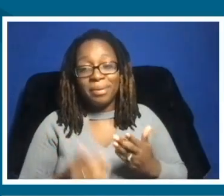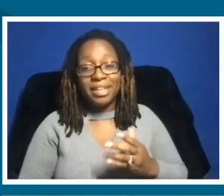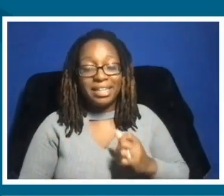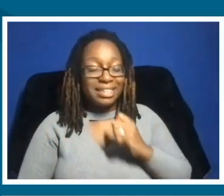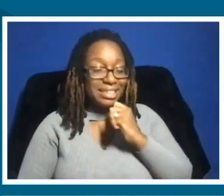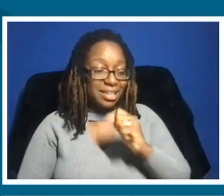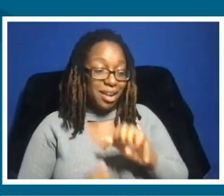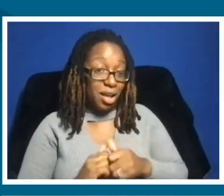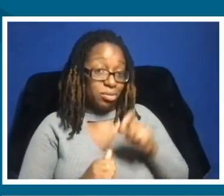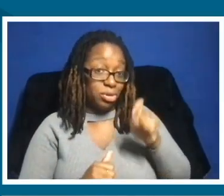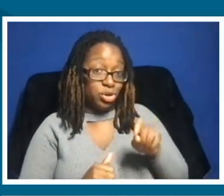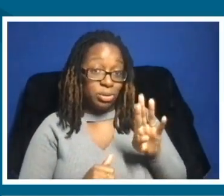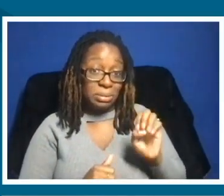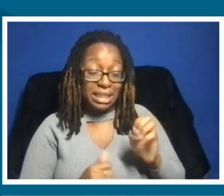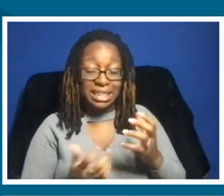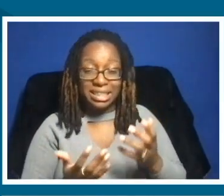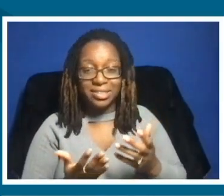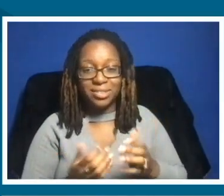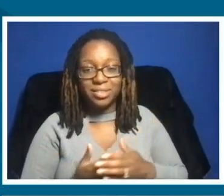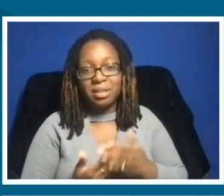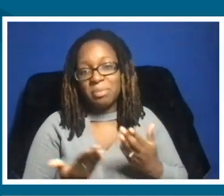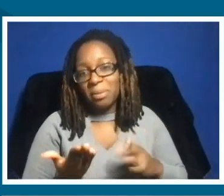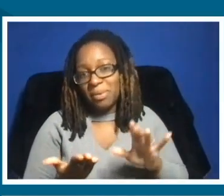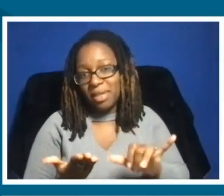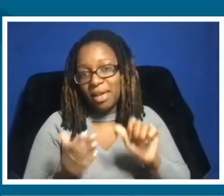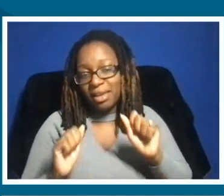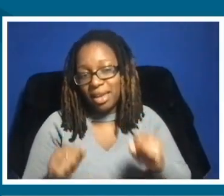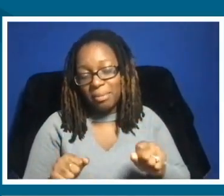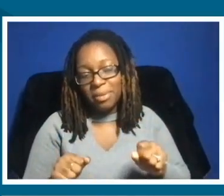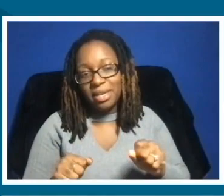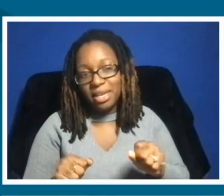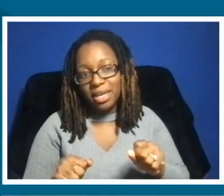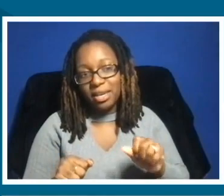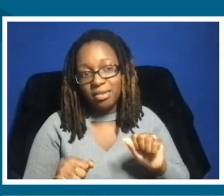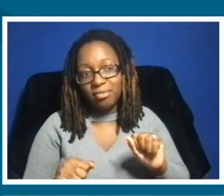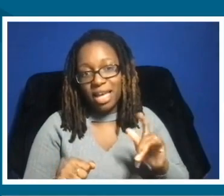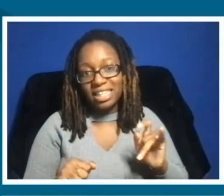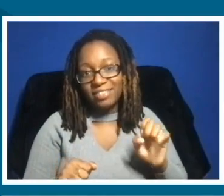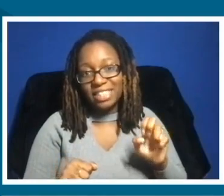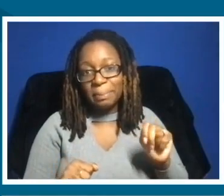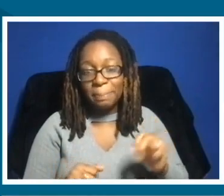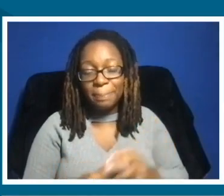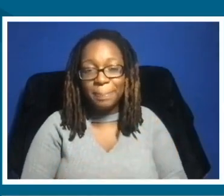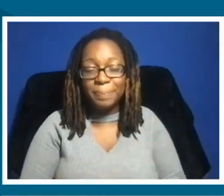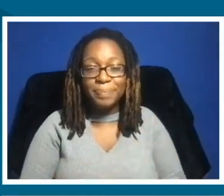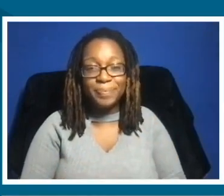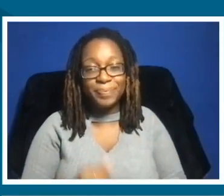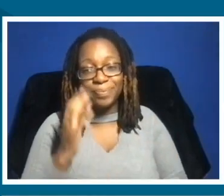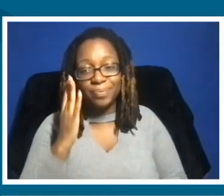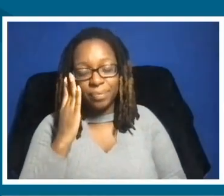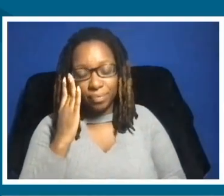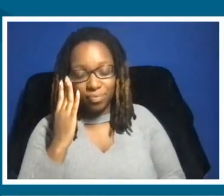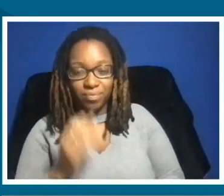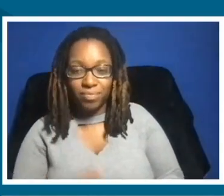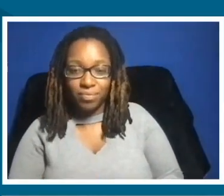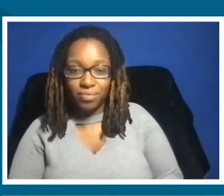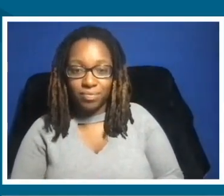right and so that could be an act of um activism in a sense